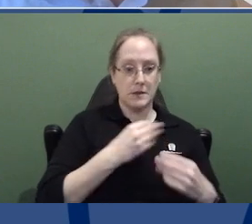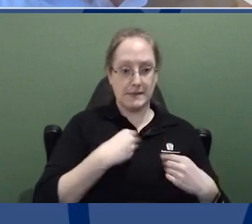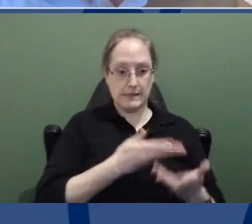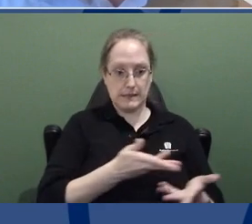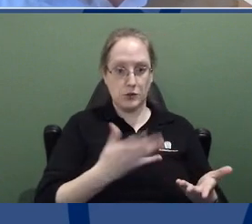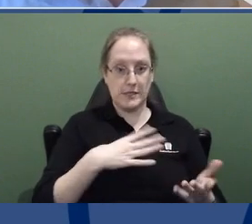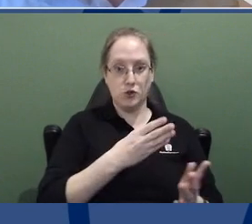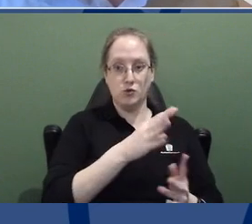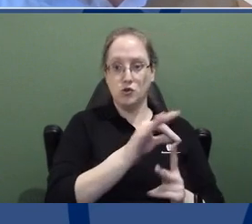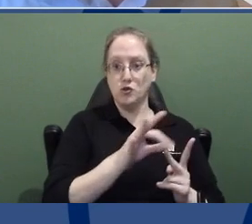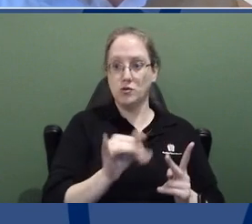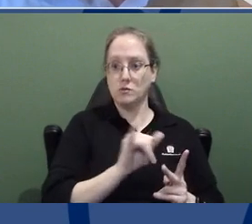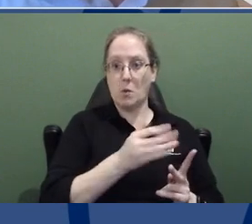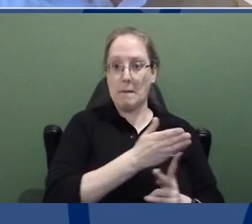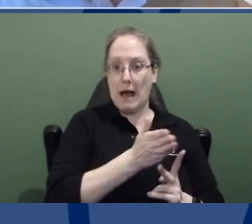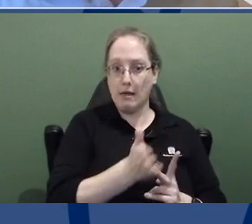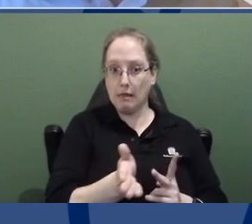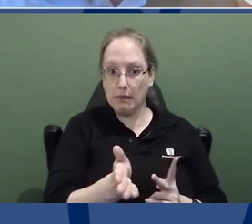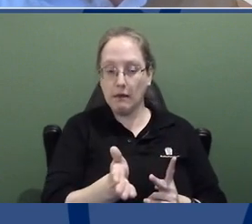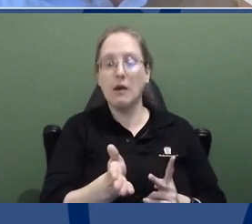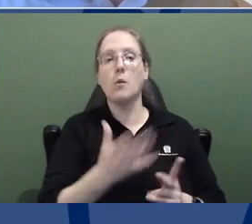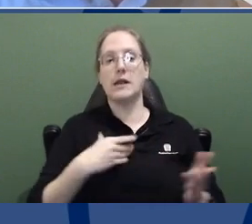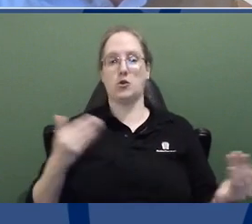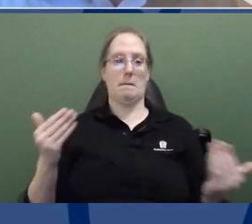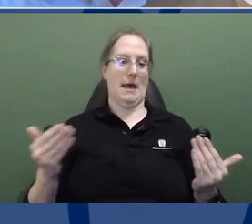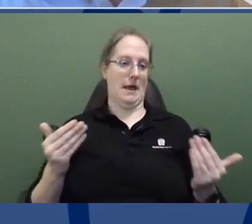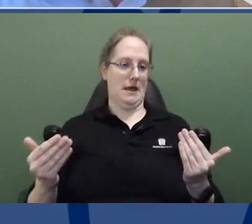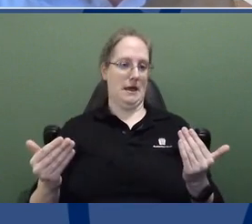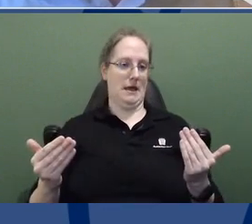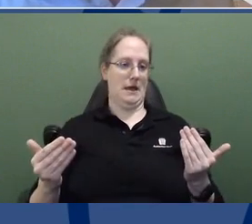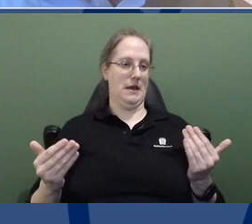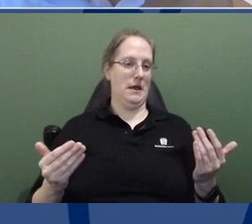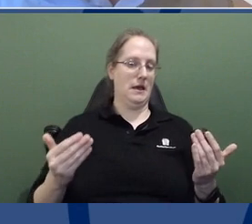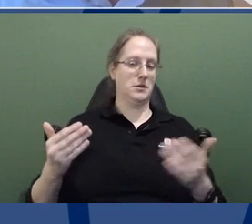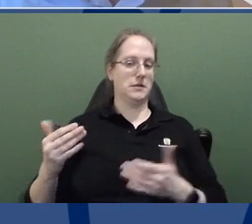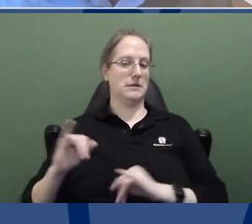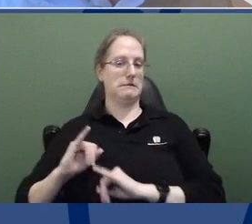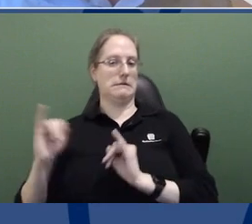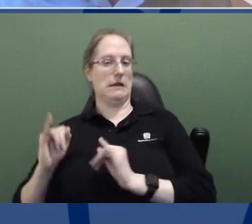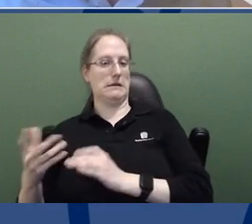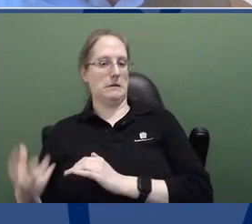as to what someone would receive taking the disaster payment route versus what they might